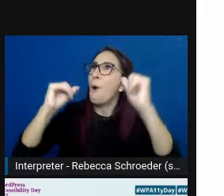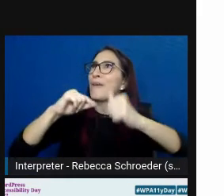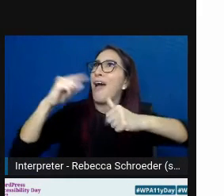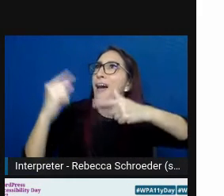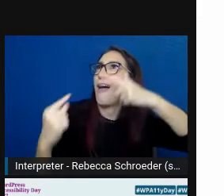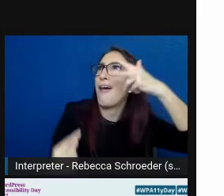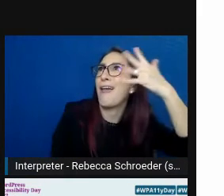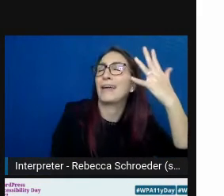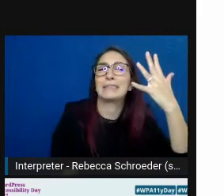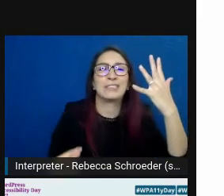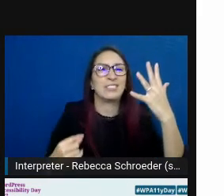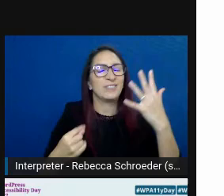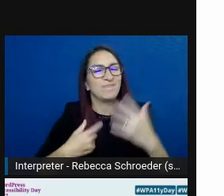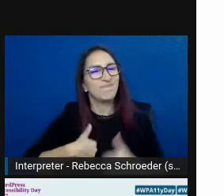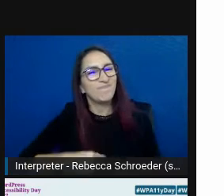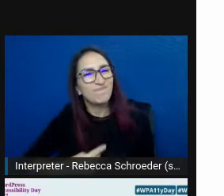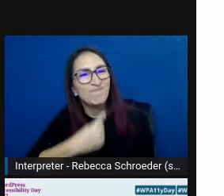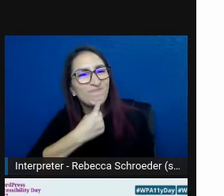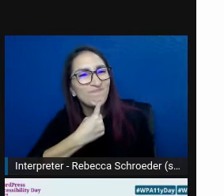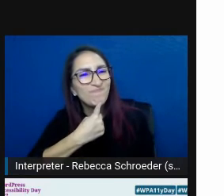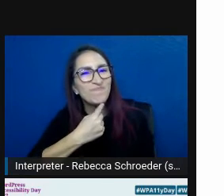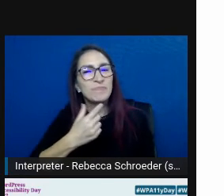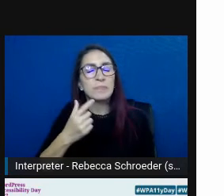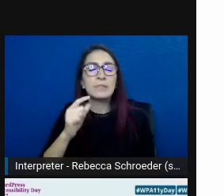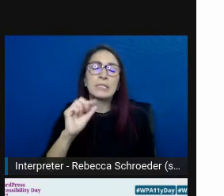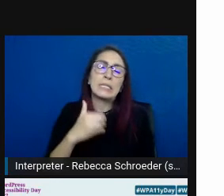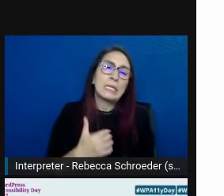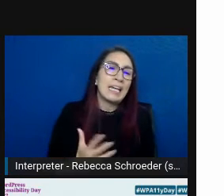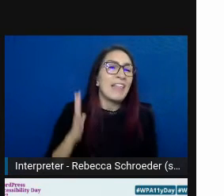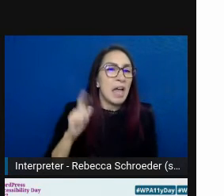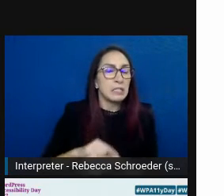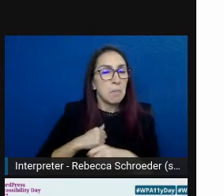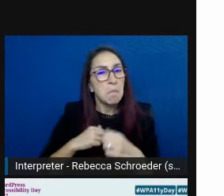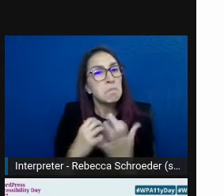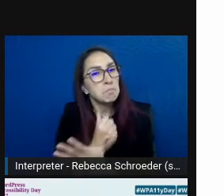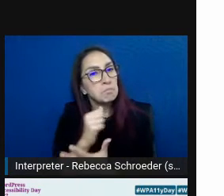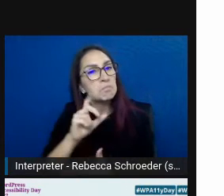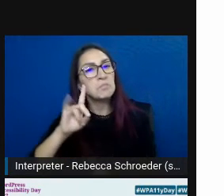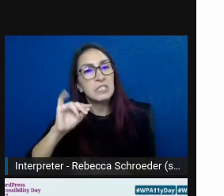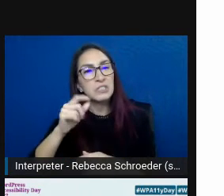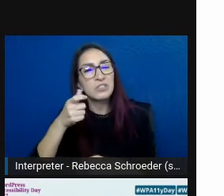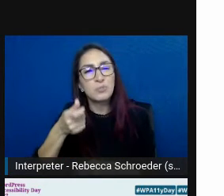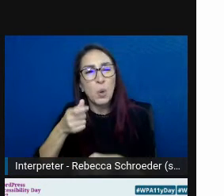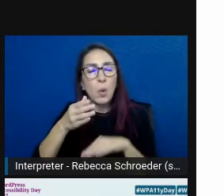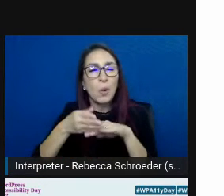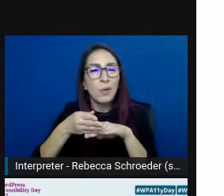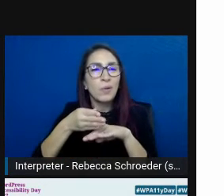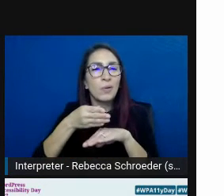I was able to get a number of small improvement included, but after 18 months or so, I quit the team.